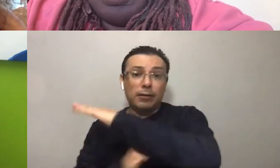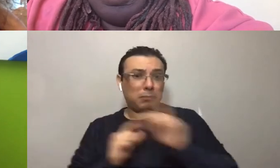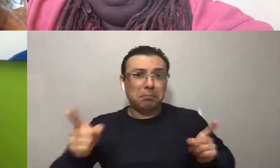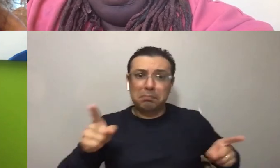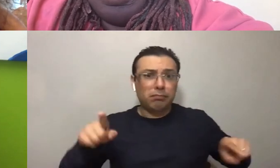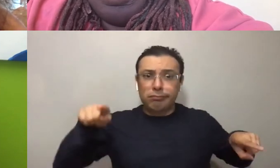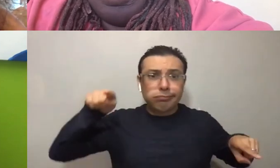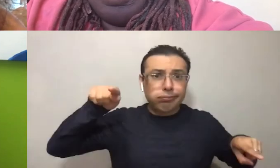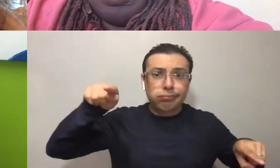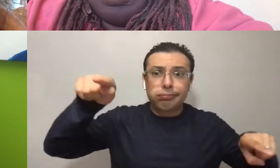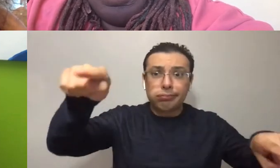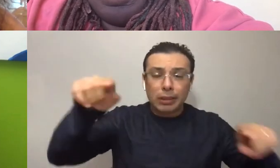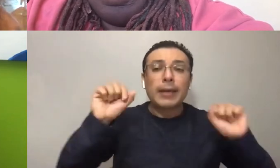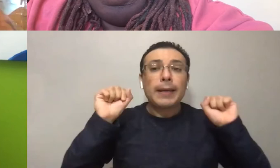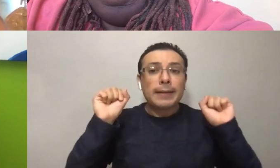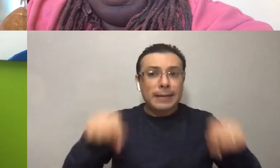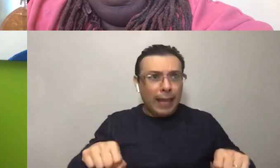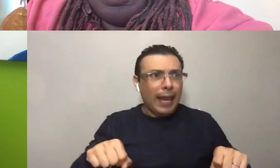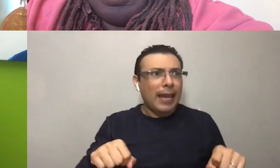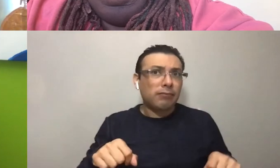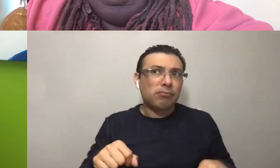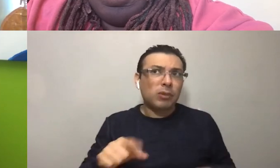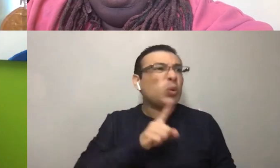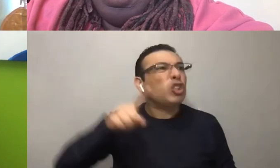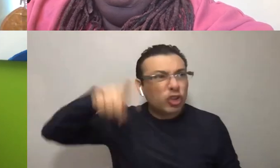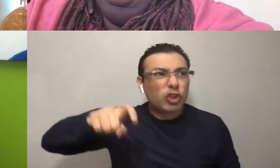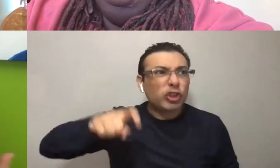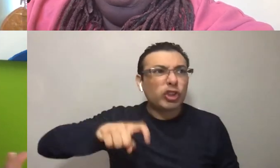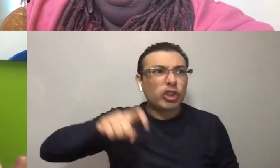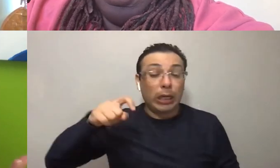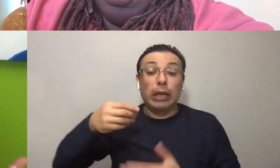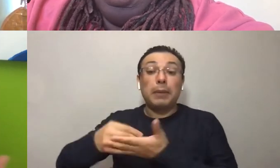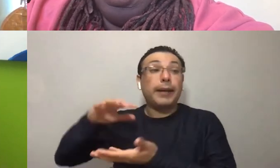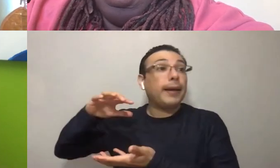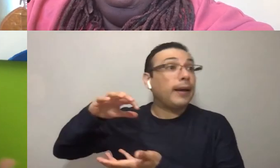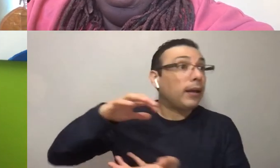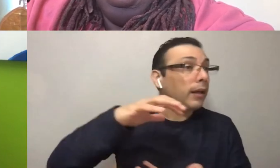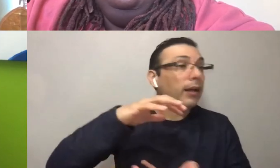and that, quite frankly, we should be doing. Because some of those things, in terms of the accessibility, are existing law.